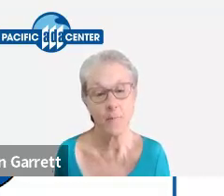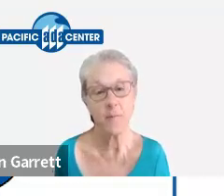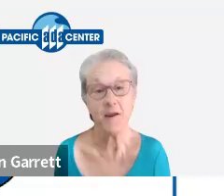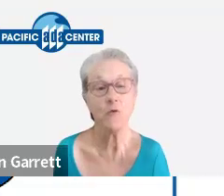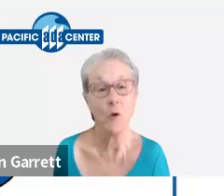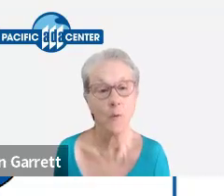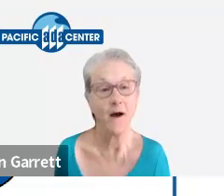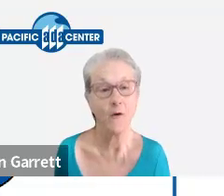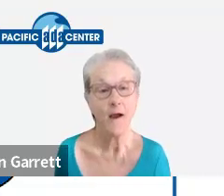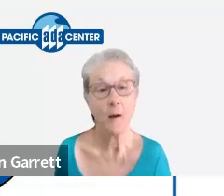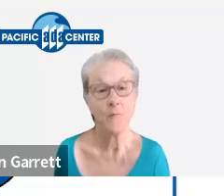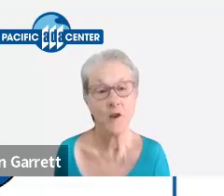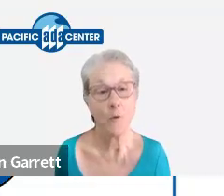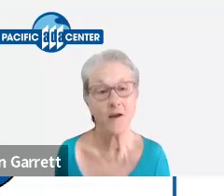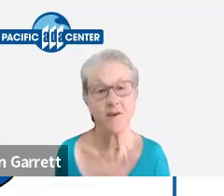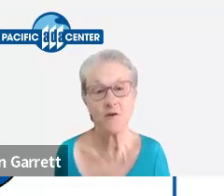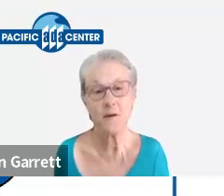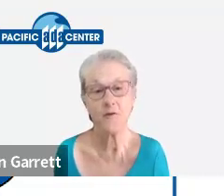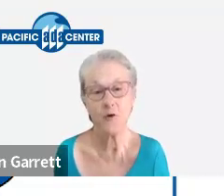that maybe you know about, you know, we would love to hear some of your